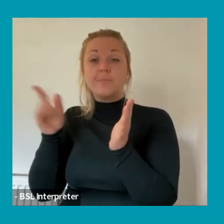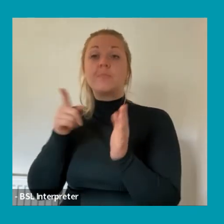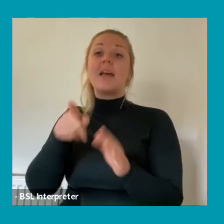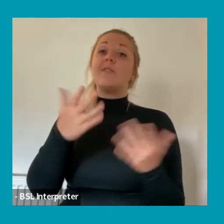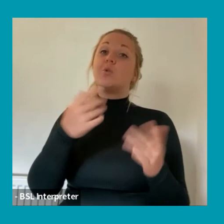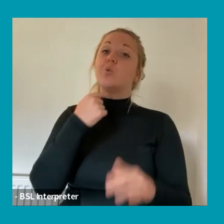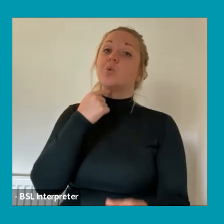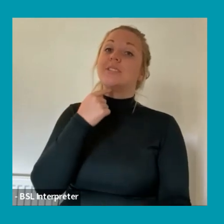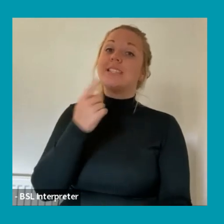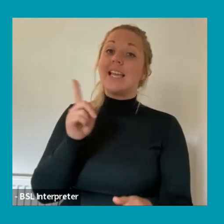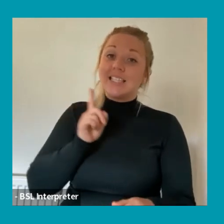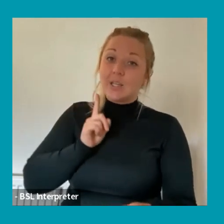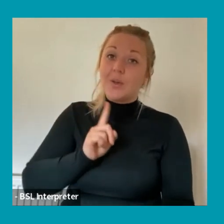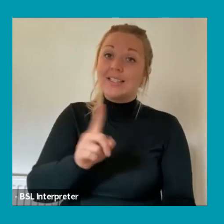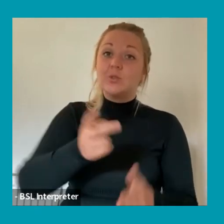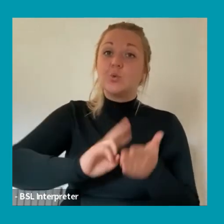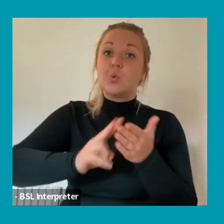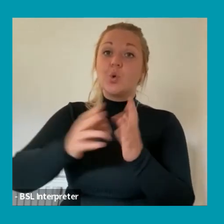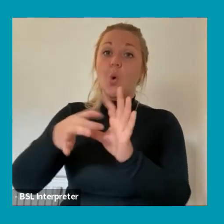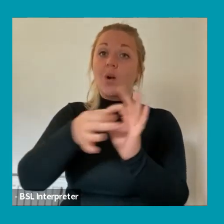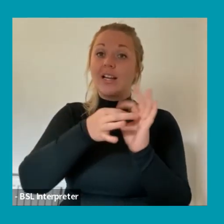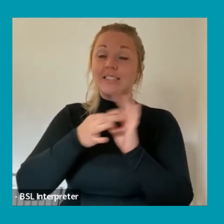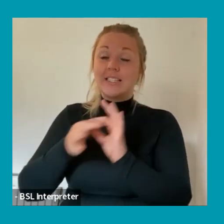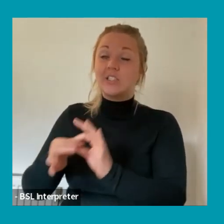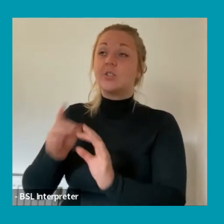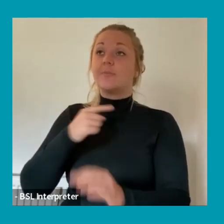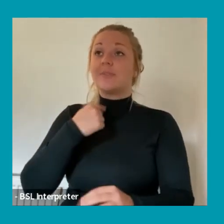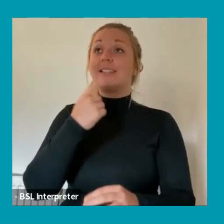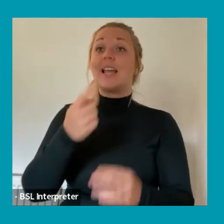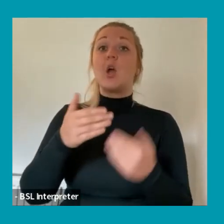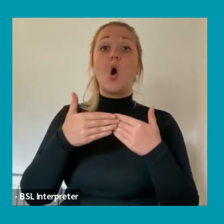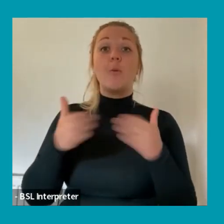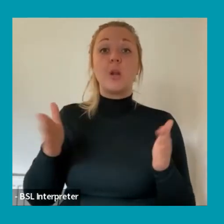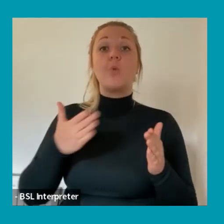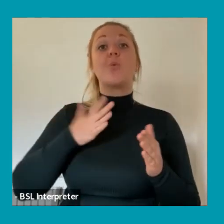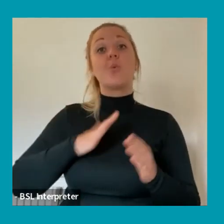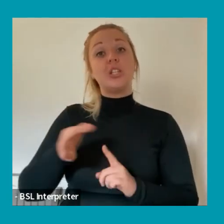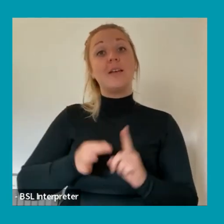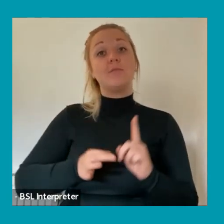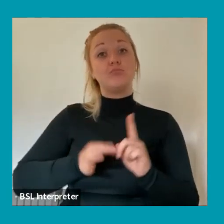We really want to improve how we're working in terms of inclusion within this organisation.